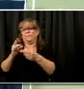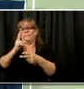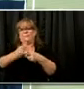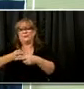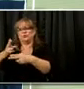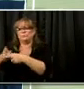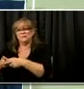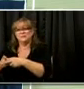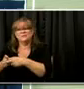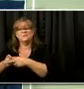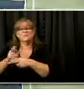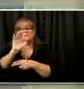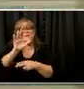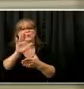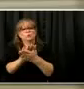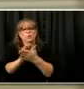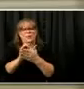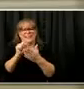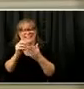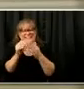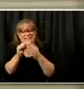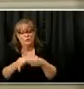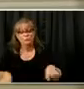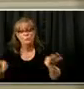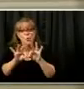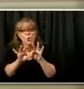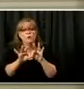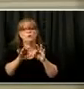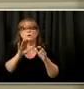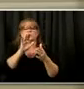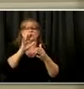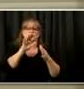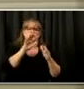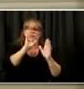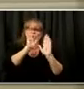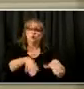kids and adolescents school provides kids with structure which now more than ever is